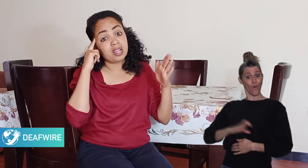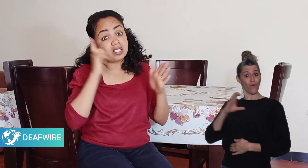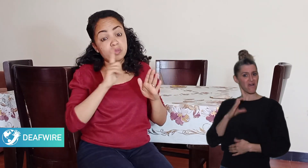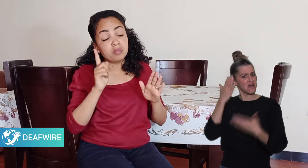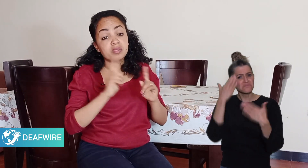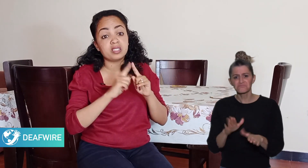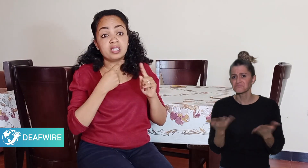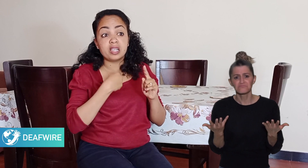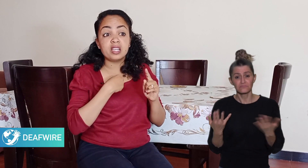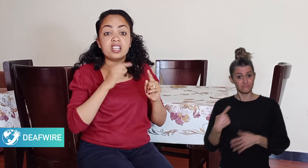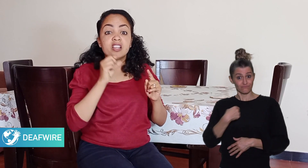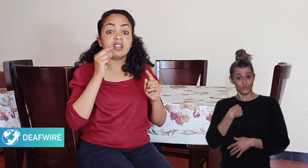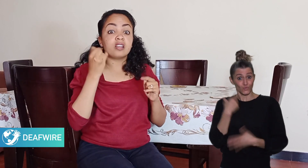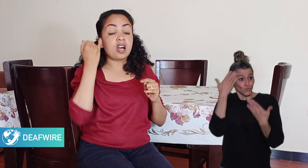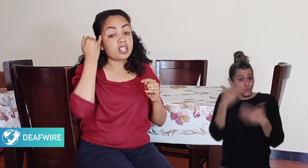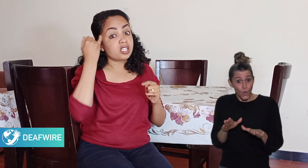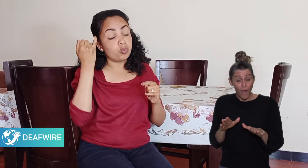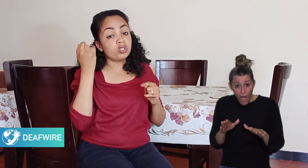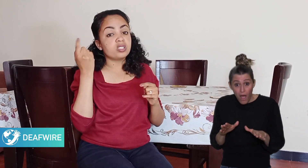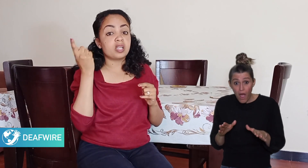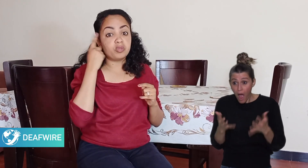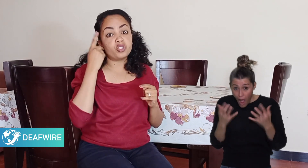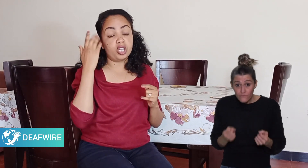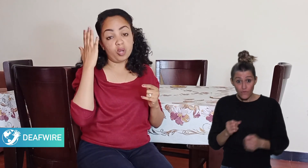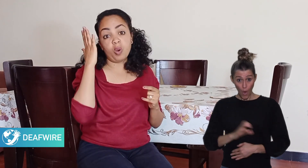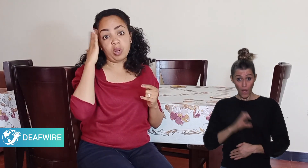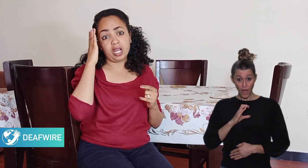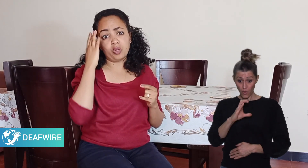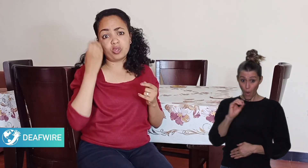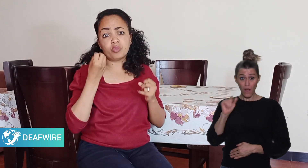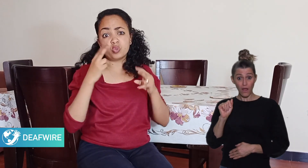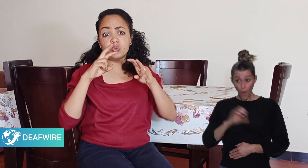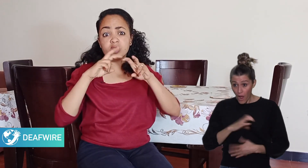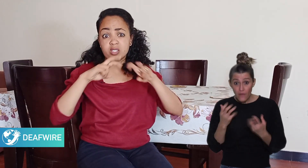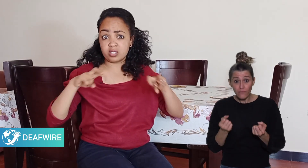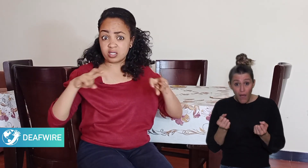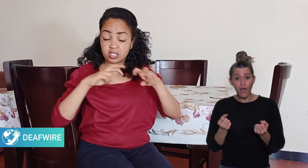about CODAs. I didn’t even know about CODAs.